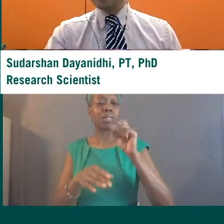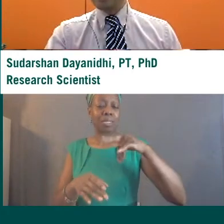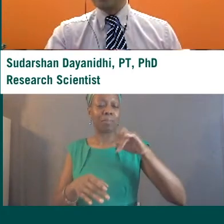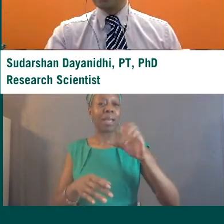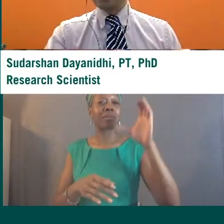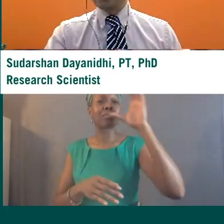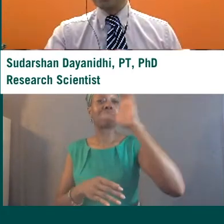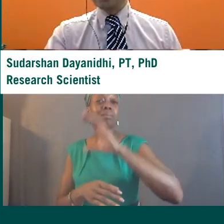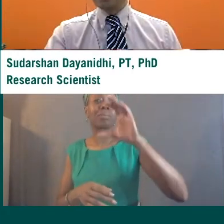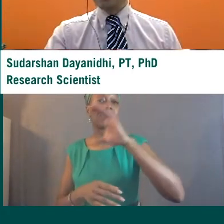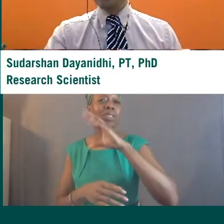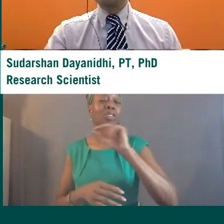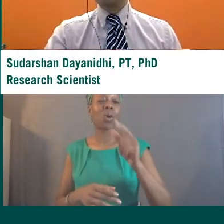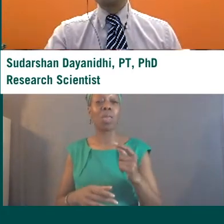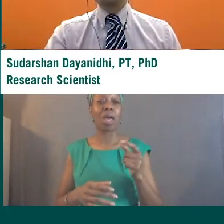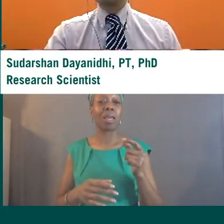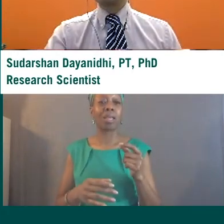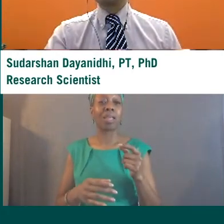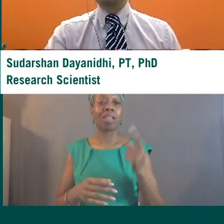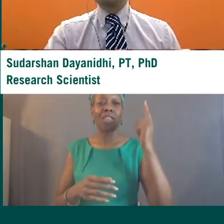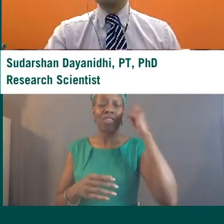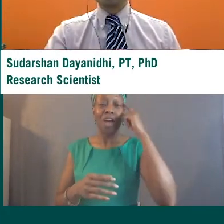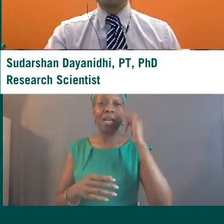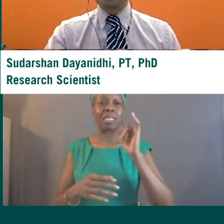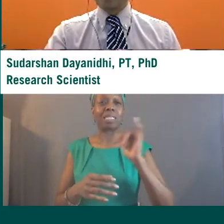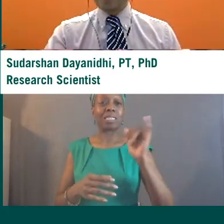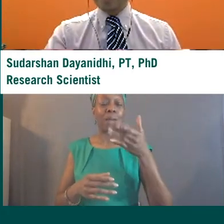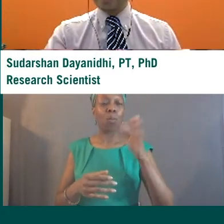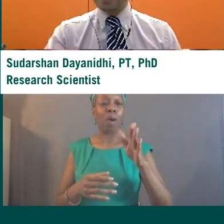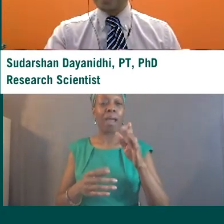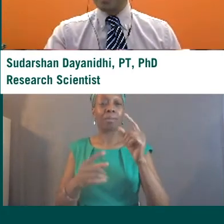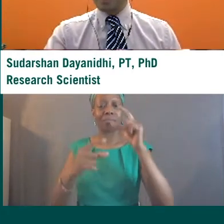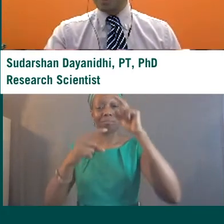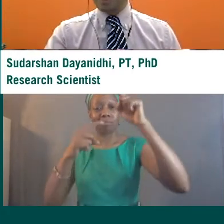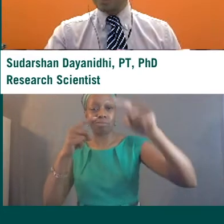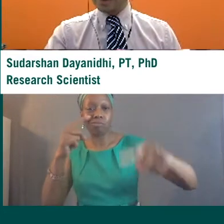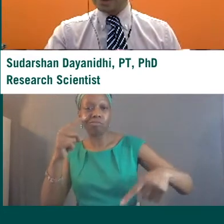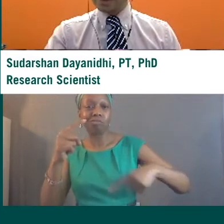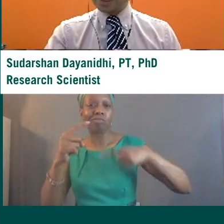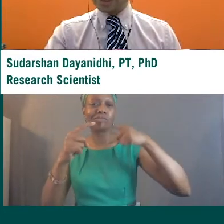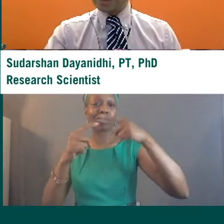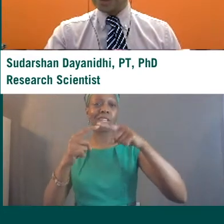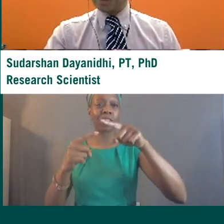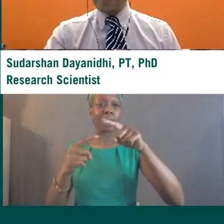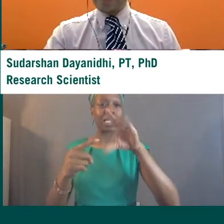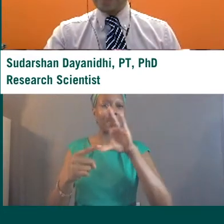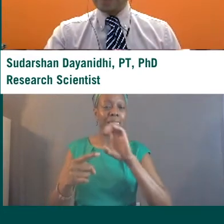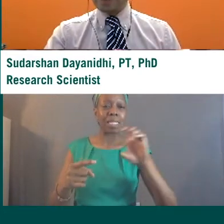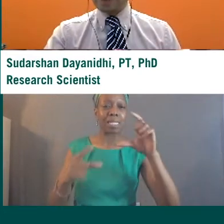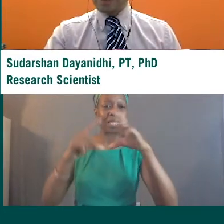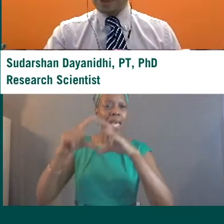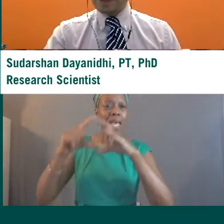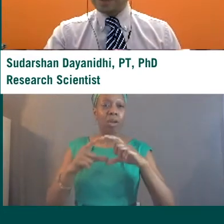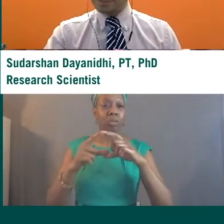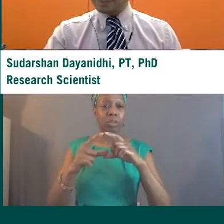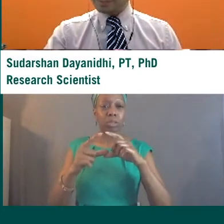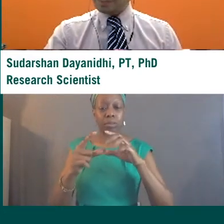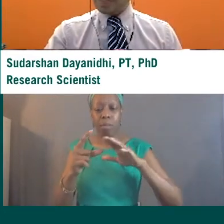hematopoietic stem cells, hematopoietic stem cells are responsible for creating all the different cells we have within our blood.